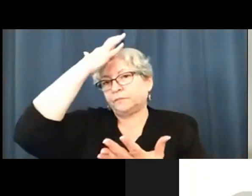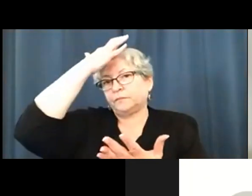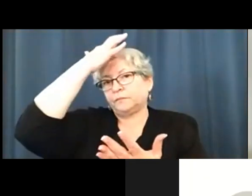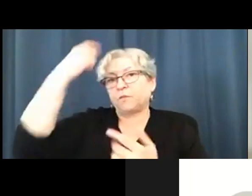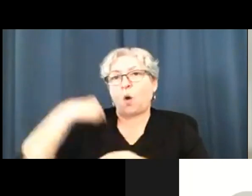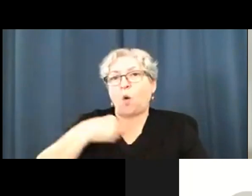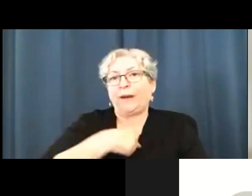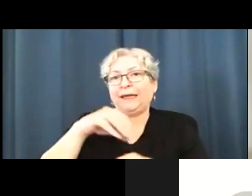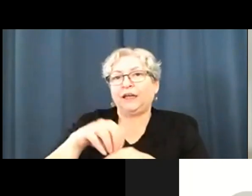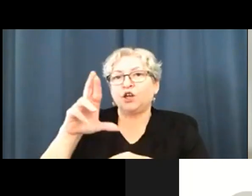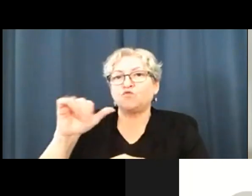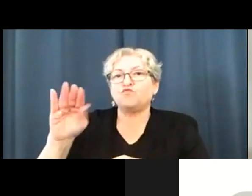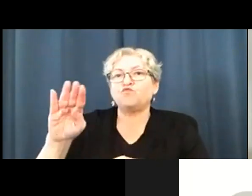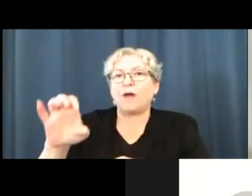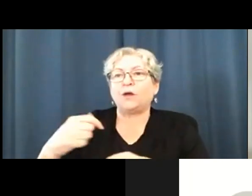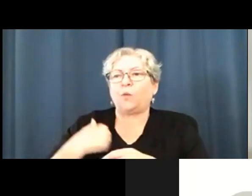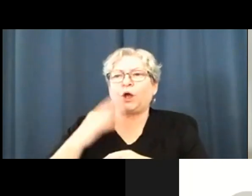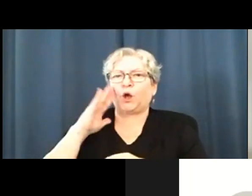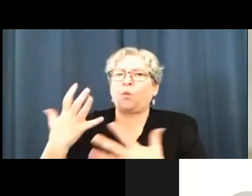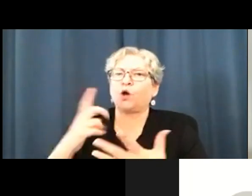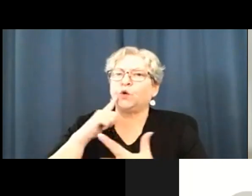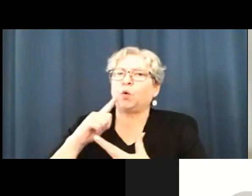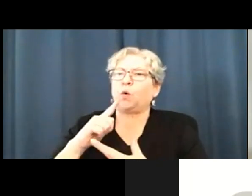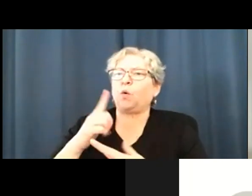we knew that we wanted to do an upgrade on our website.